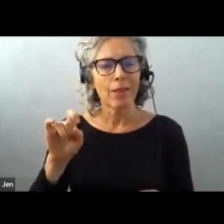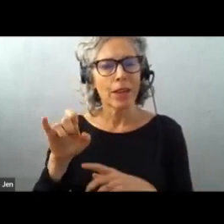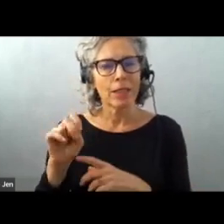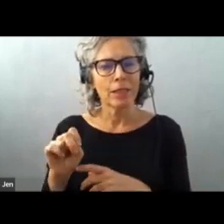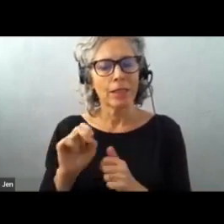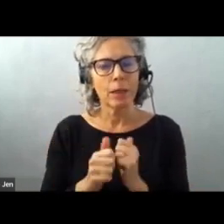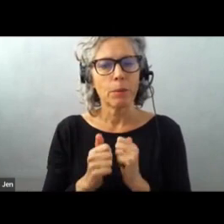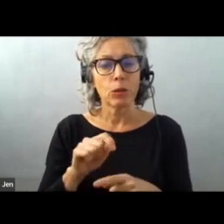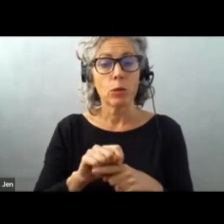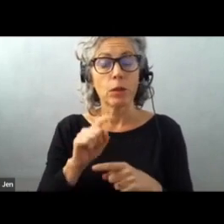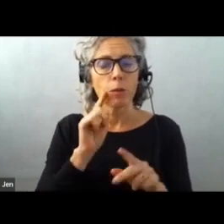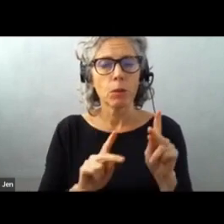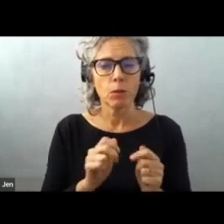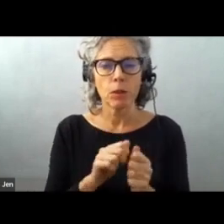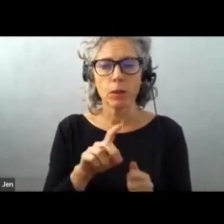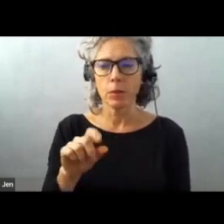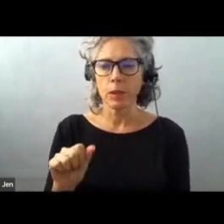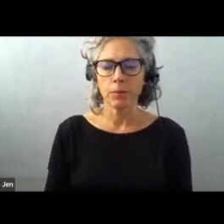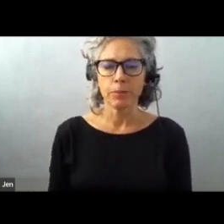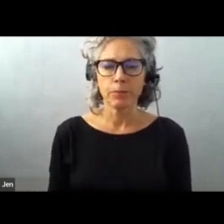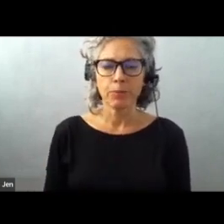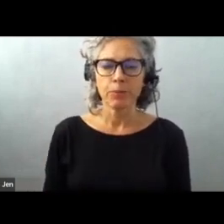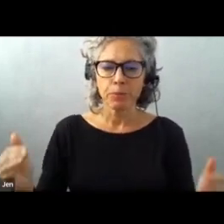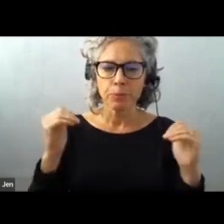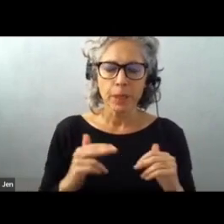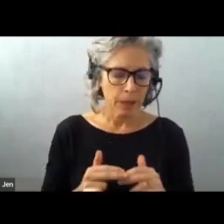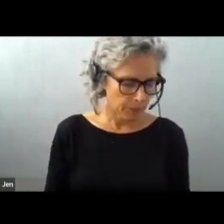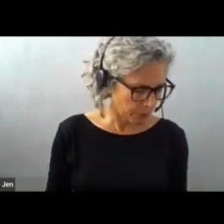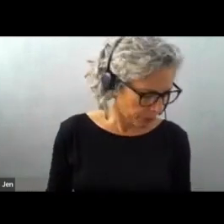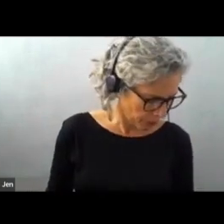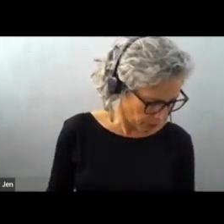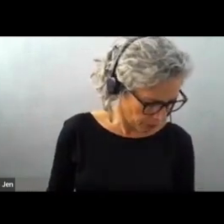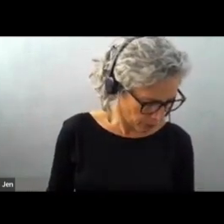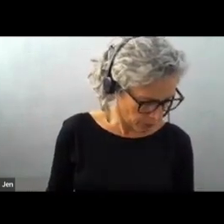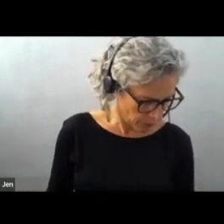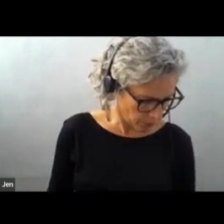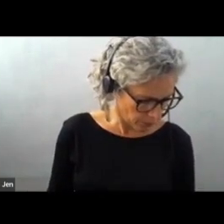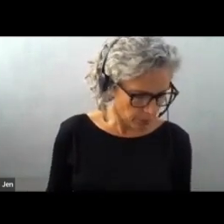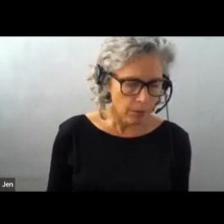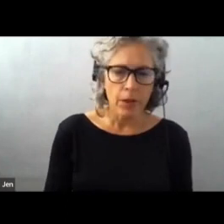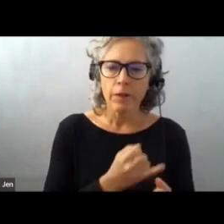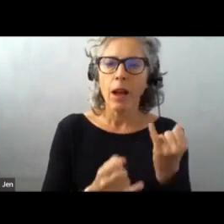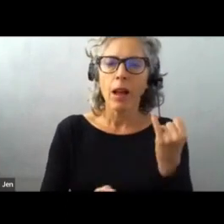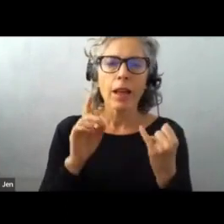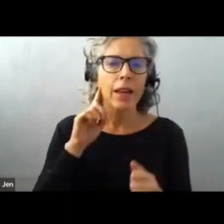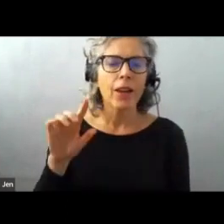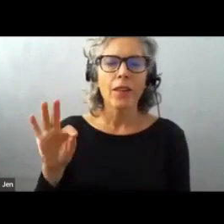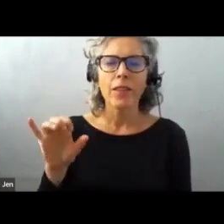with disabilities. Next slide please. And finally, we will hear from Finn Gardner who is a